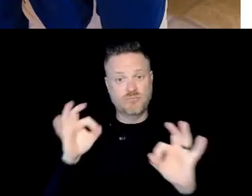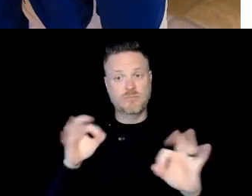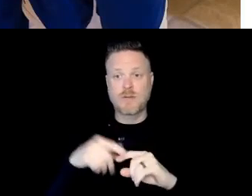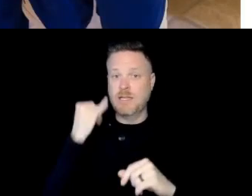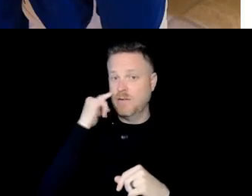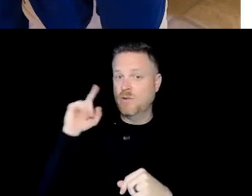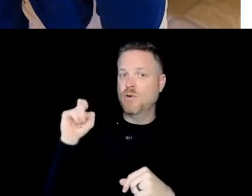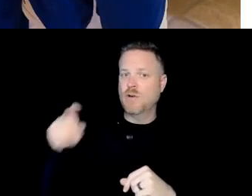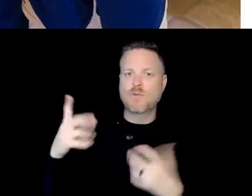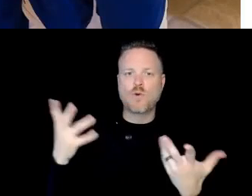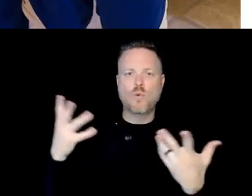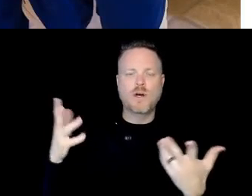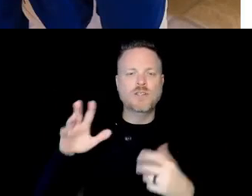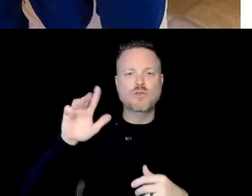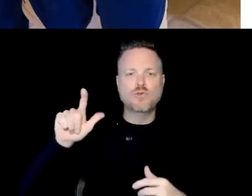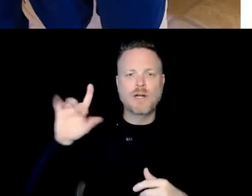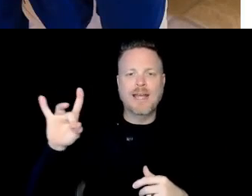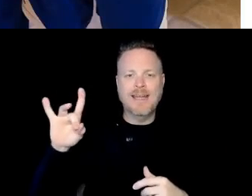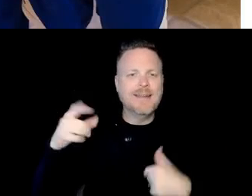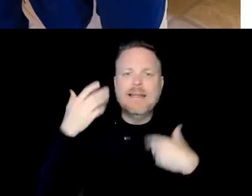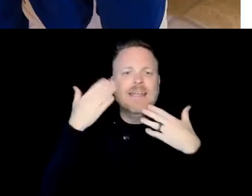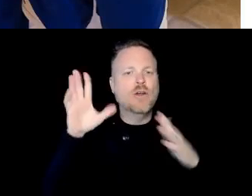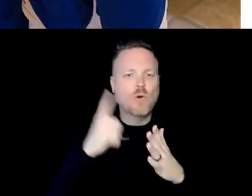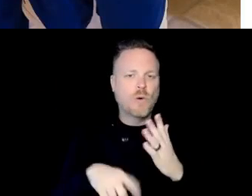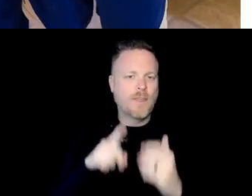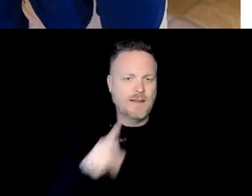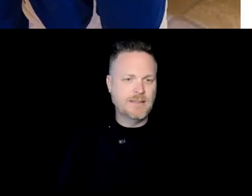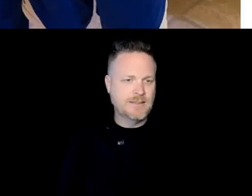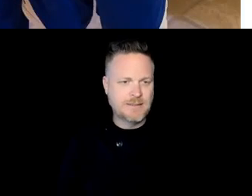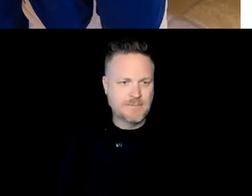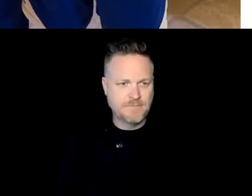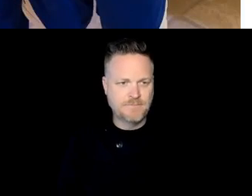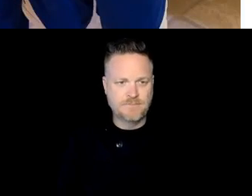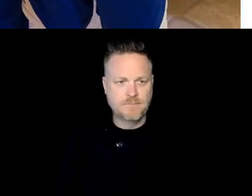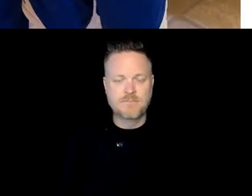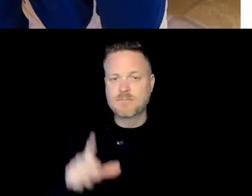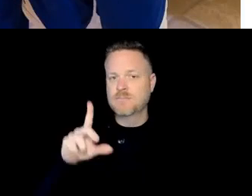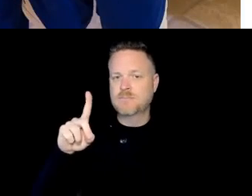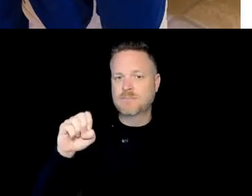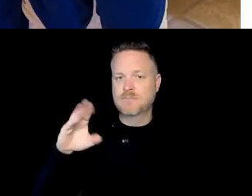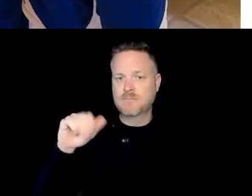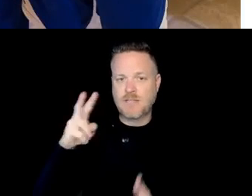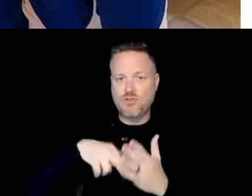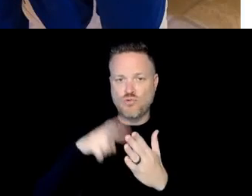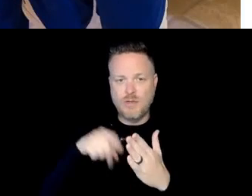what is 28? He doesn't know what that is. Declan, can you read me these directions? He